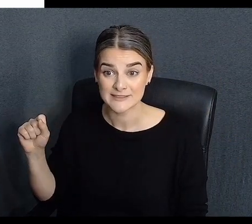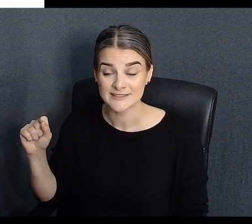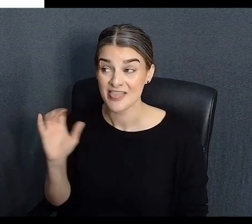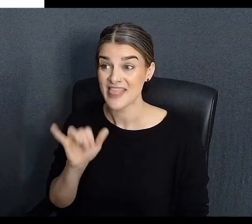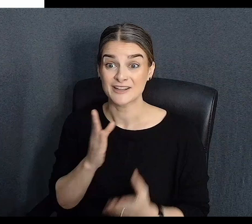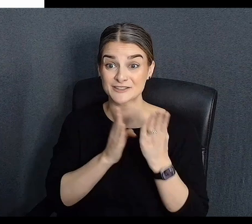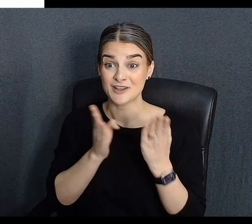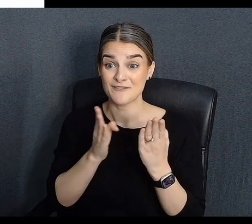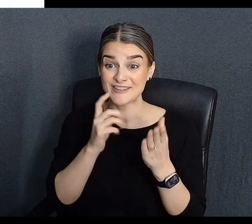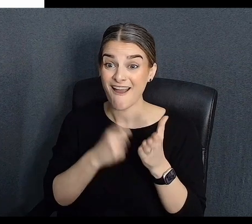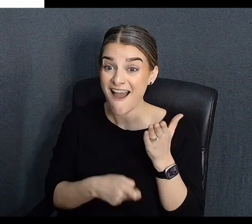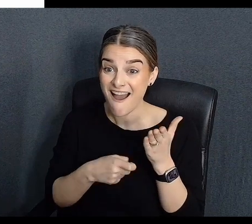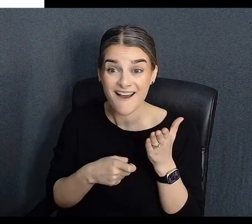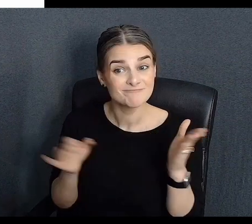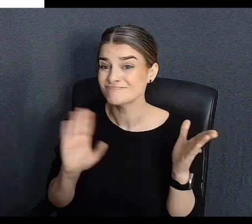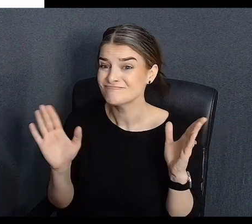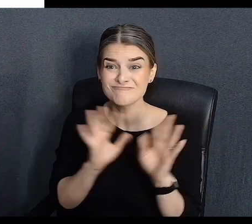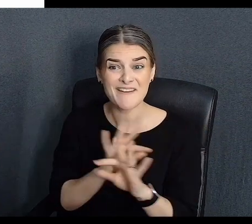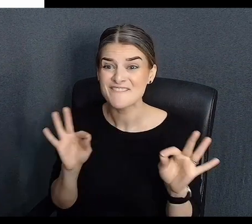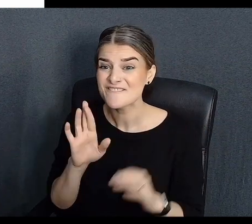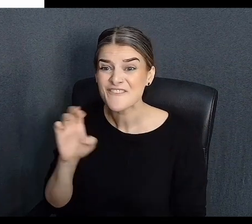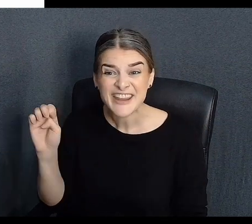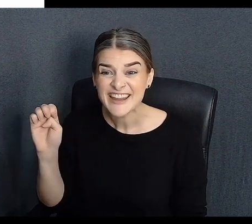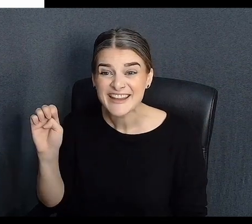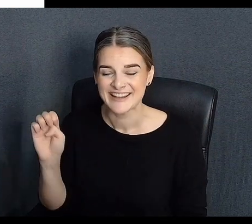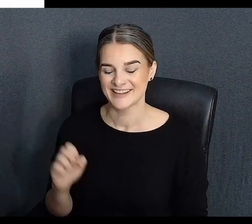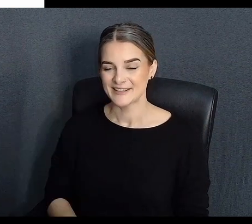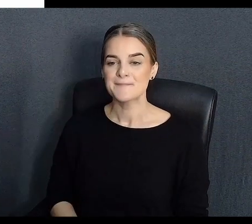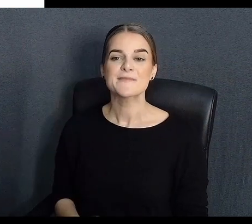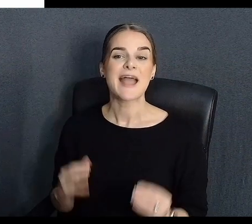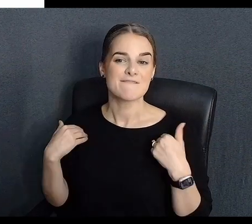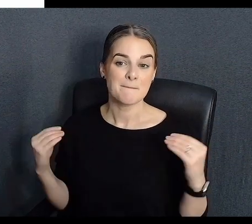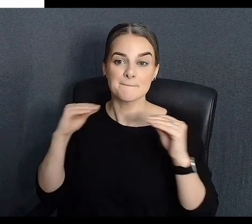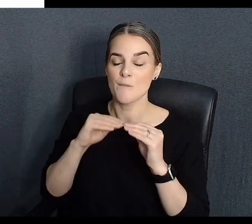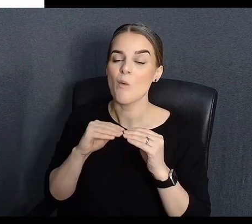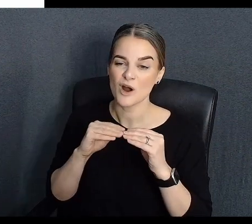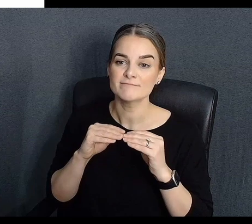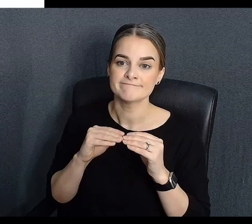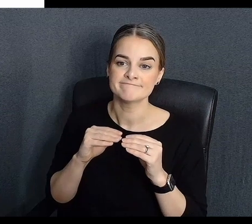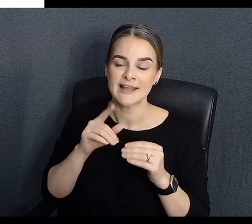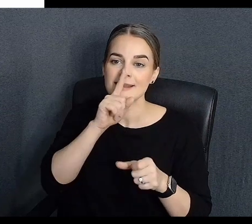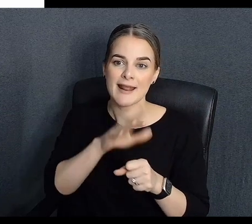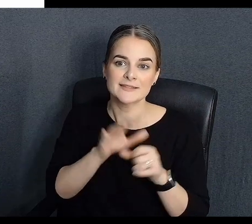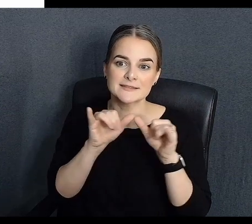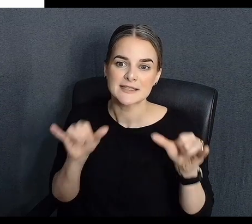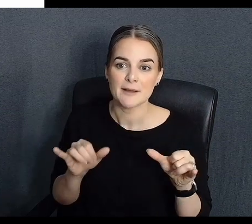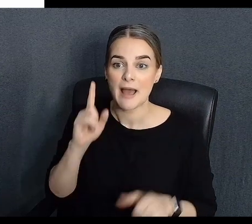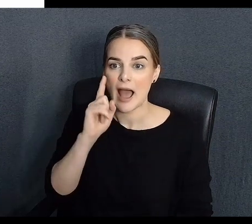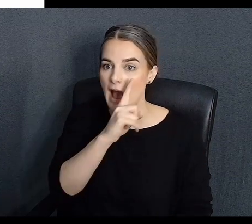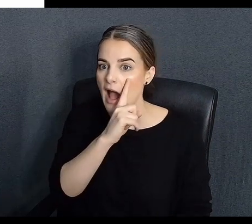We do also have some more dedicated systems as well, like, some gaze devices. We have switch accessories.